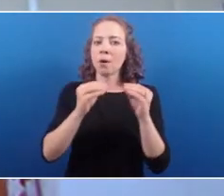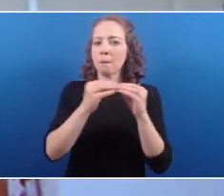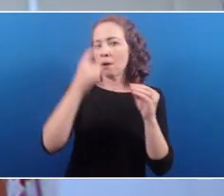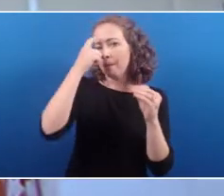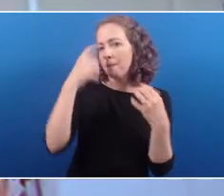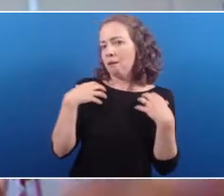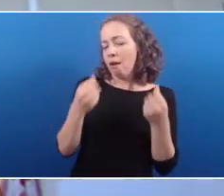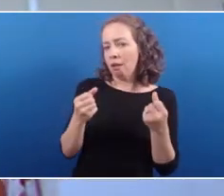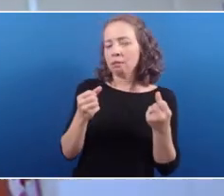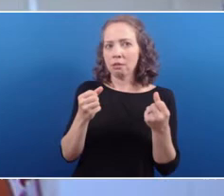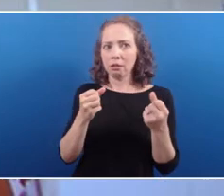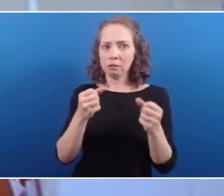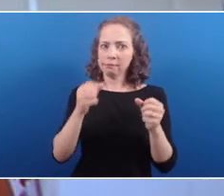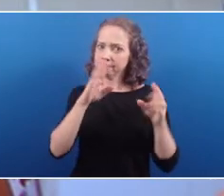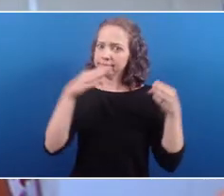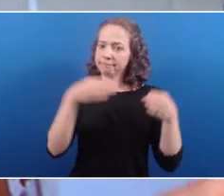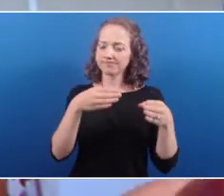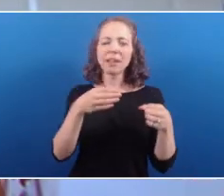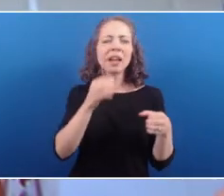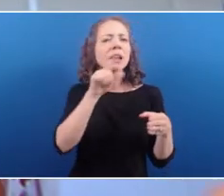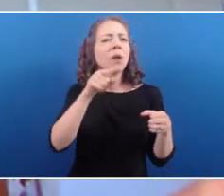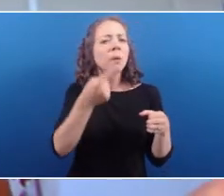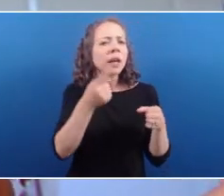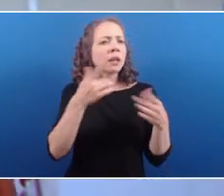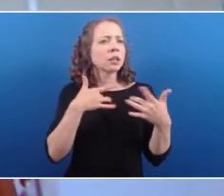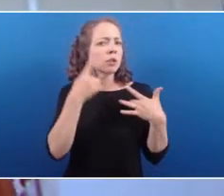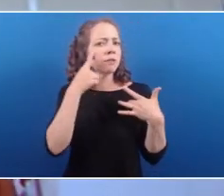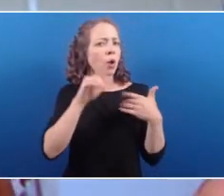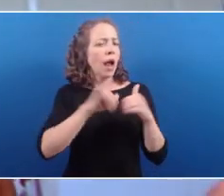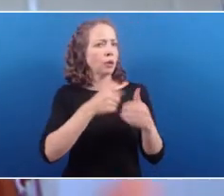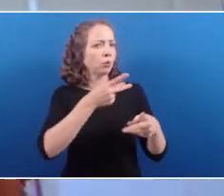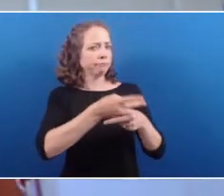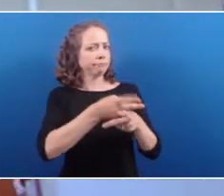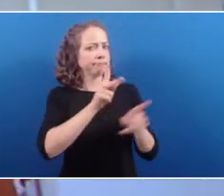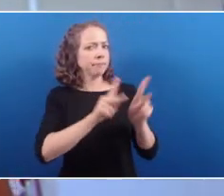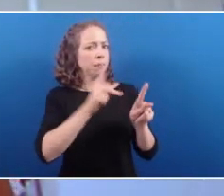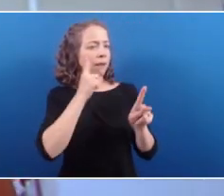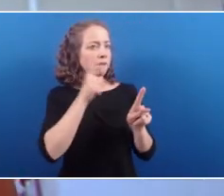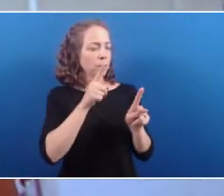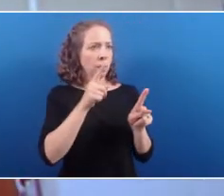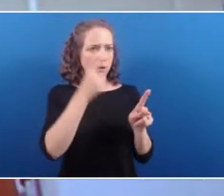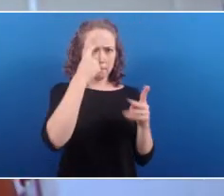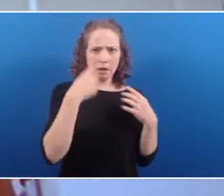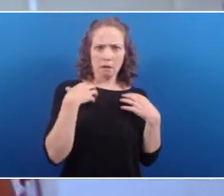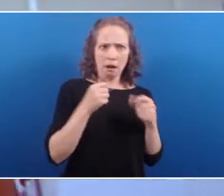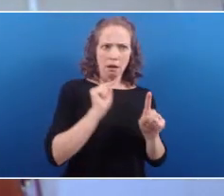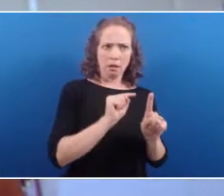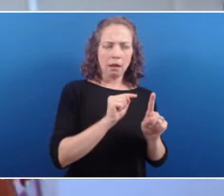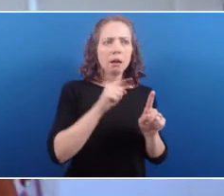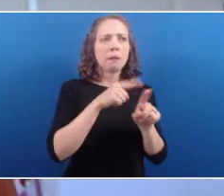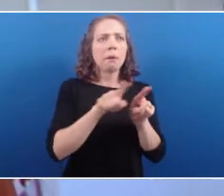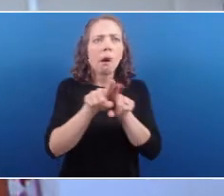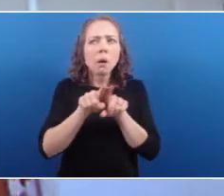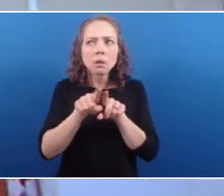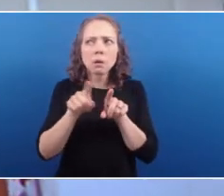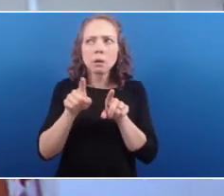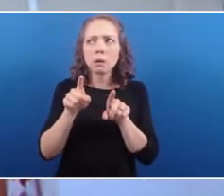Not only concerns for how we help take care of people with mental health and wellbeing but a real engagement in the conversation and real ownership around how